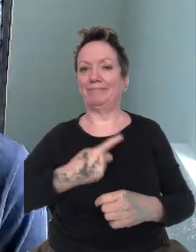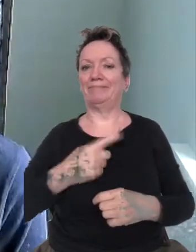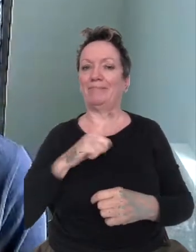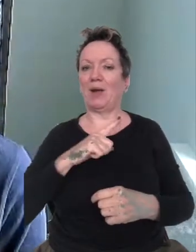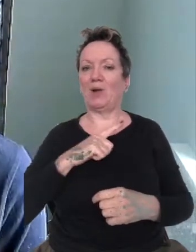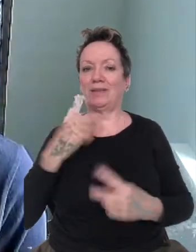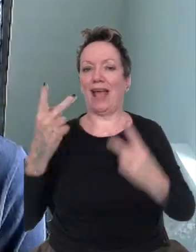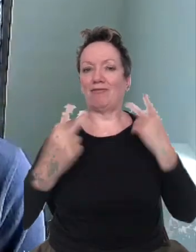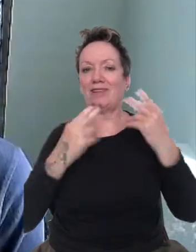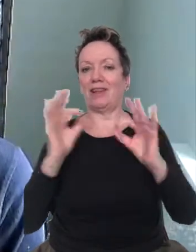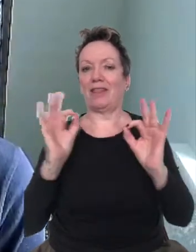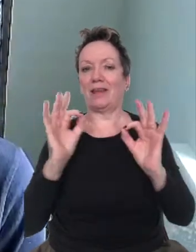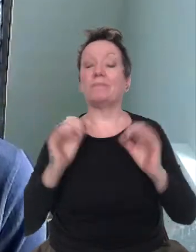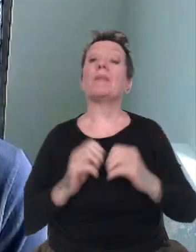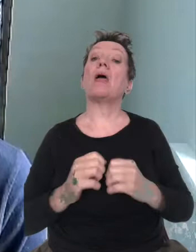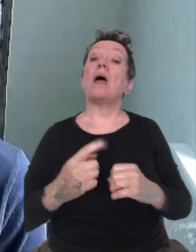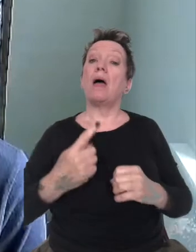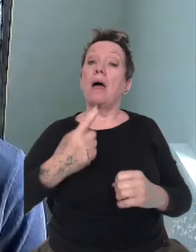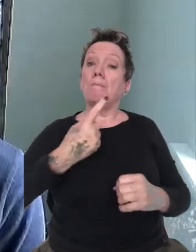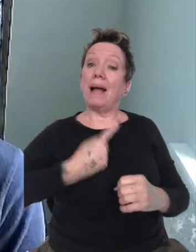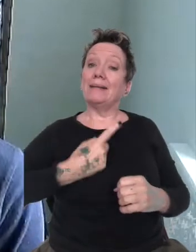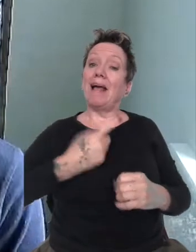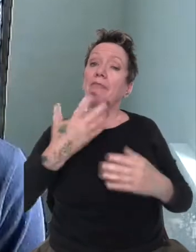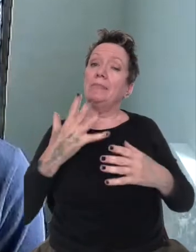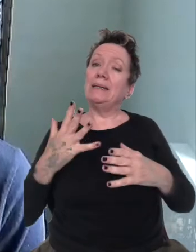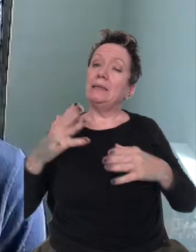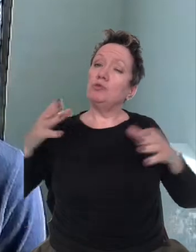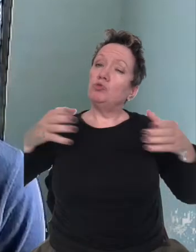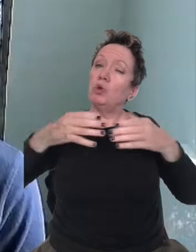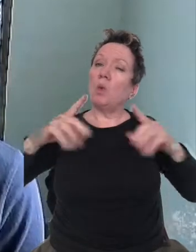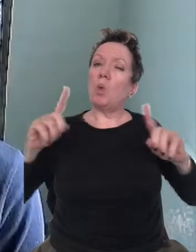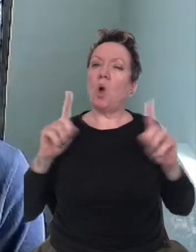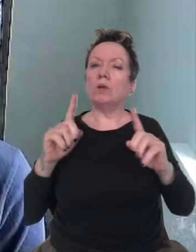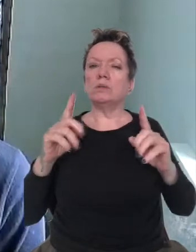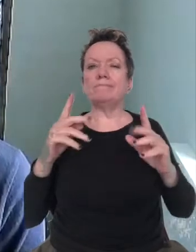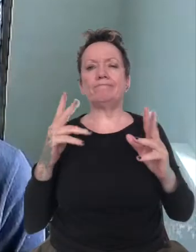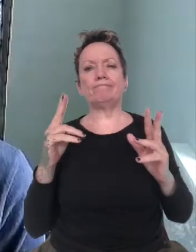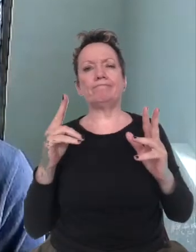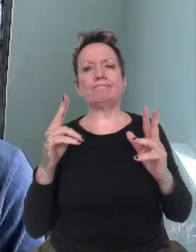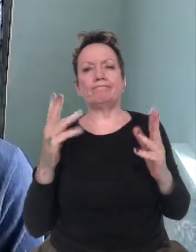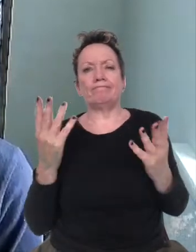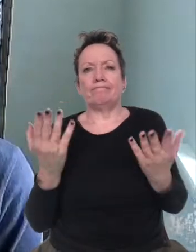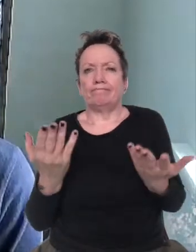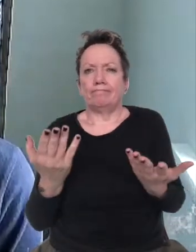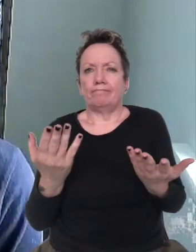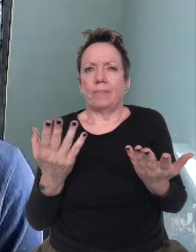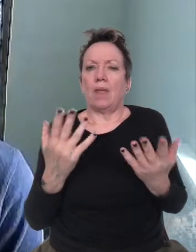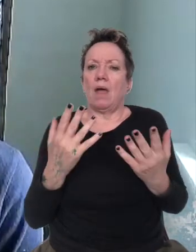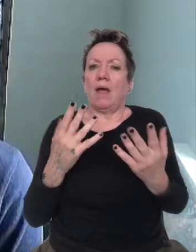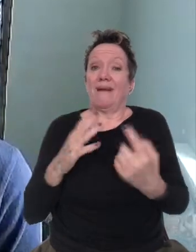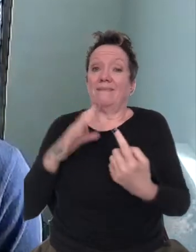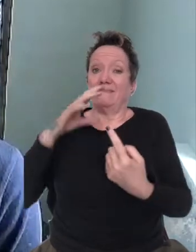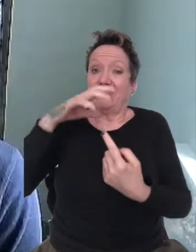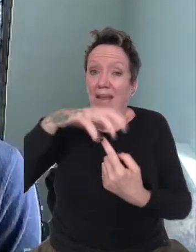and I chaired the group, which was rooms and zooms, what did, what does being a venue or festival mean?